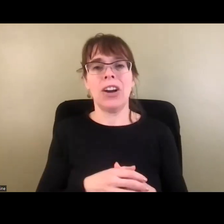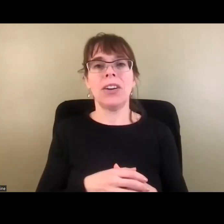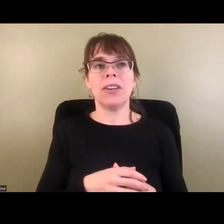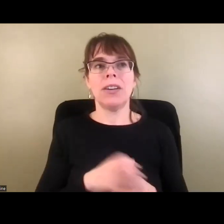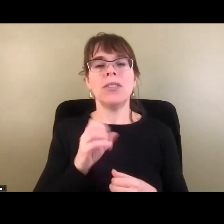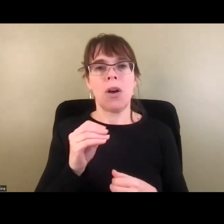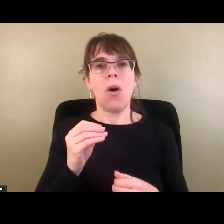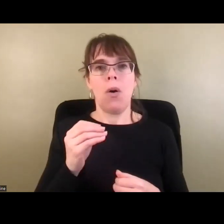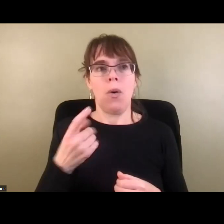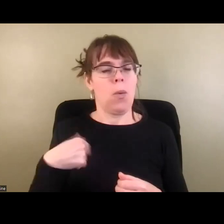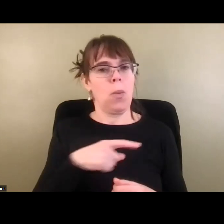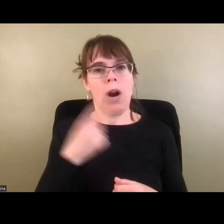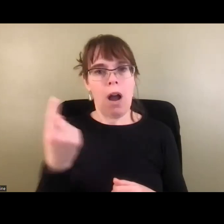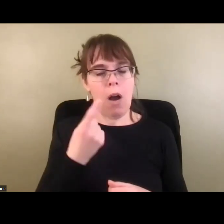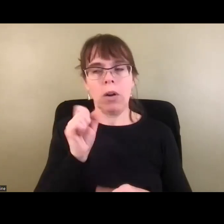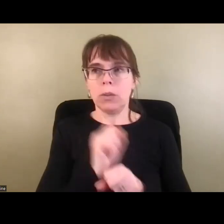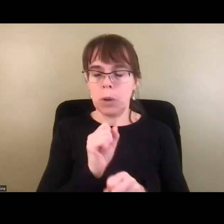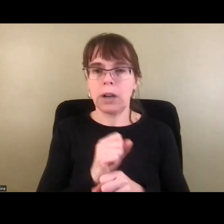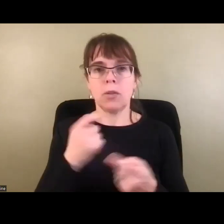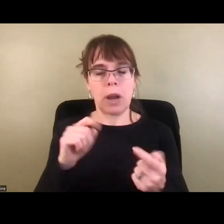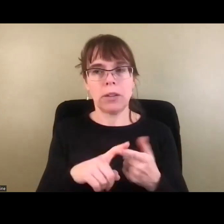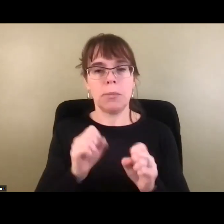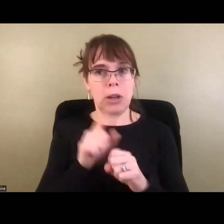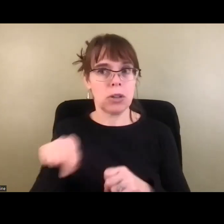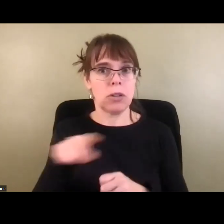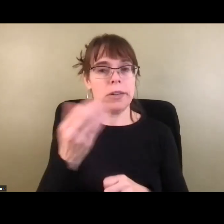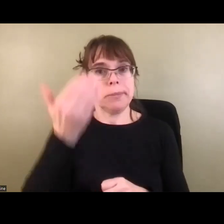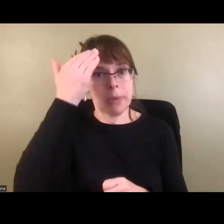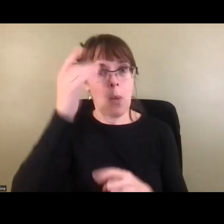So we are constantly working to make sure that we're educating folks around the dangers of